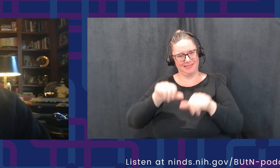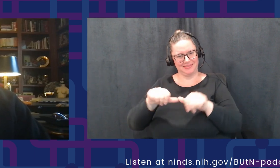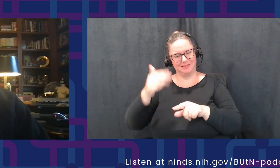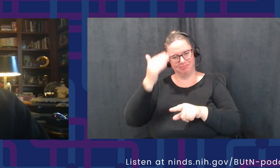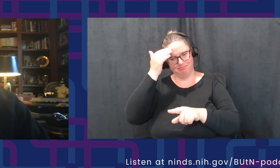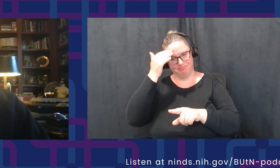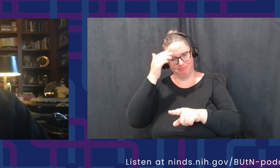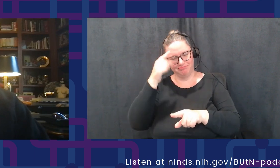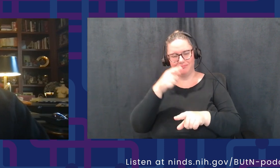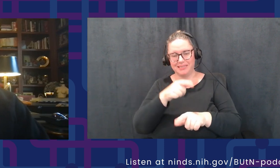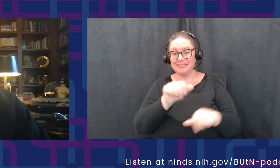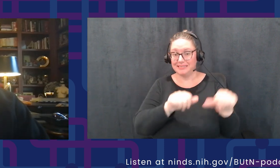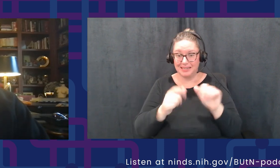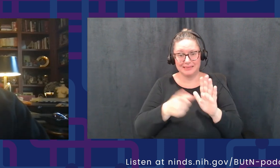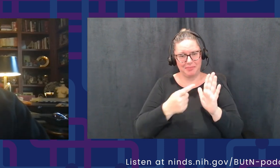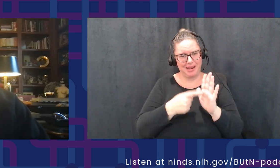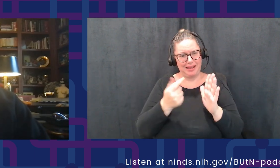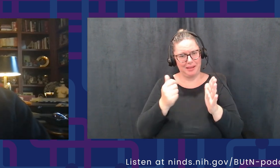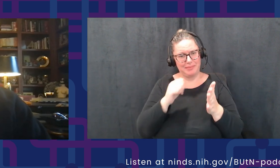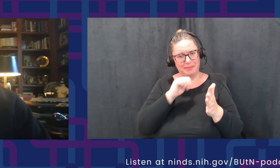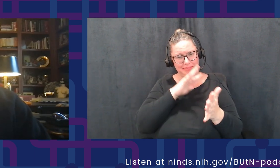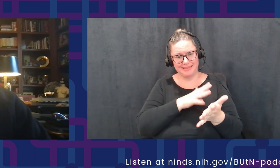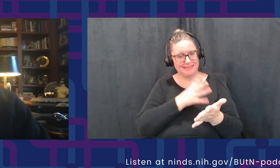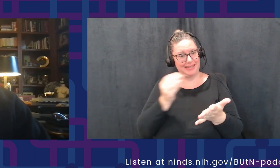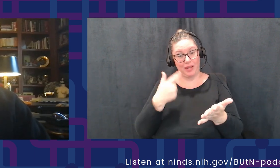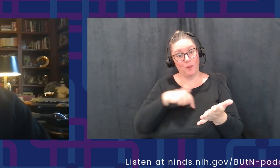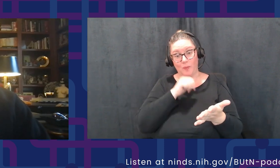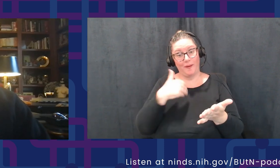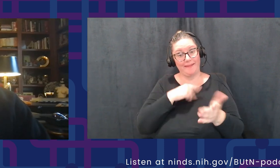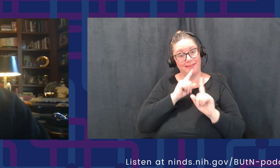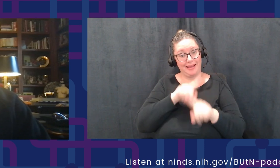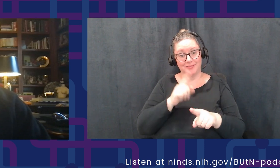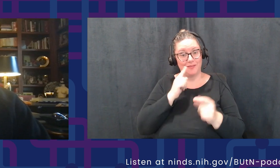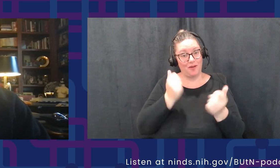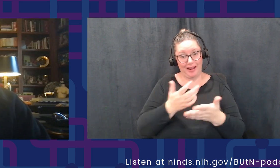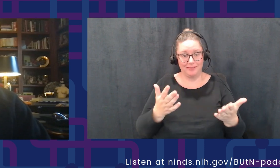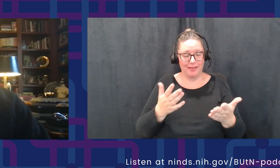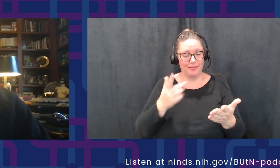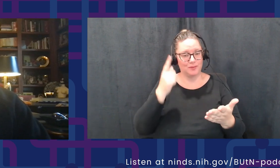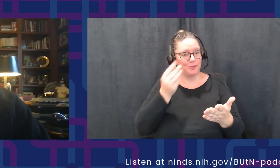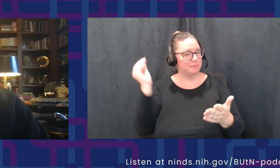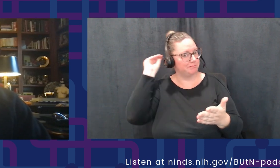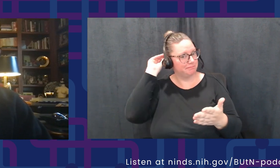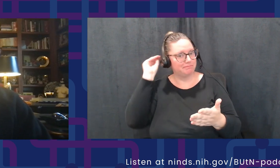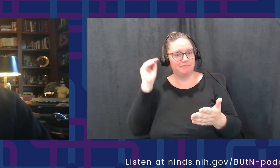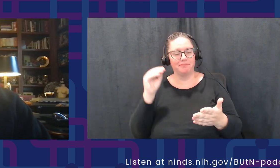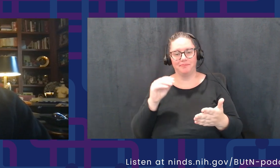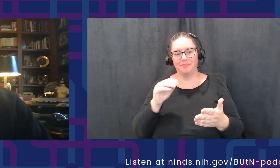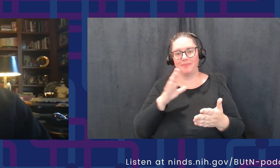But people in science, they know that science sometimes is a little bit messy and we don't have answers for everything. So keep that in mind.